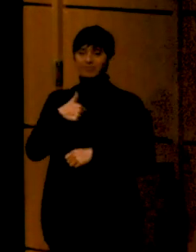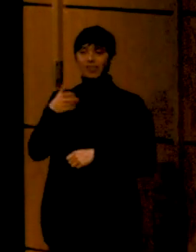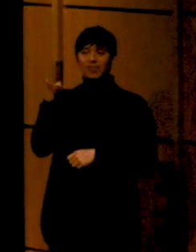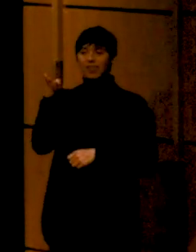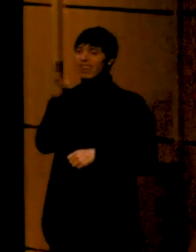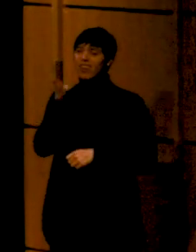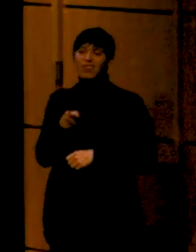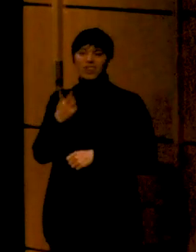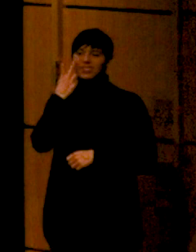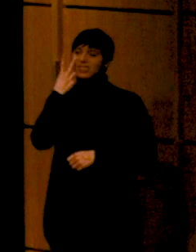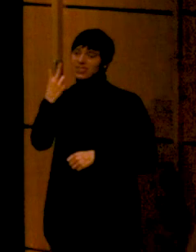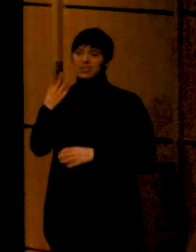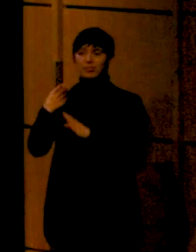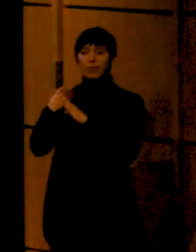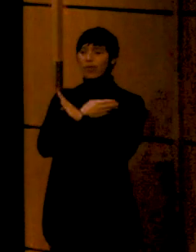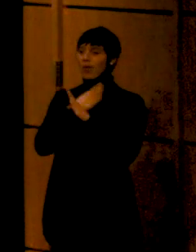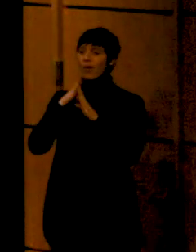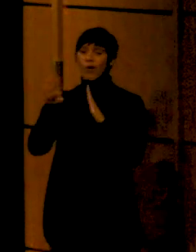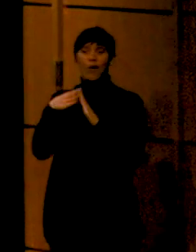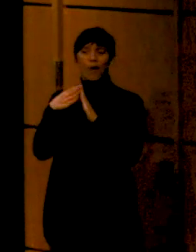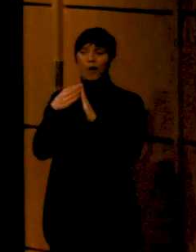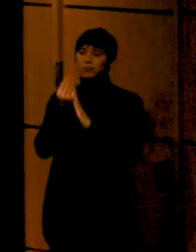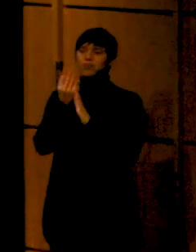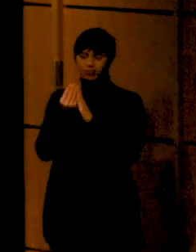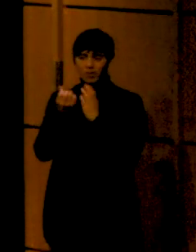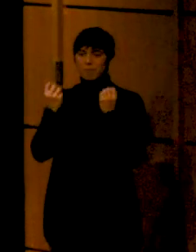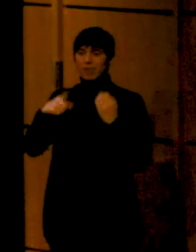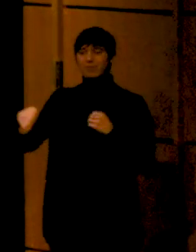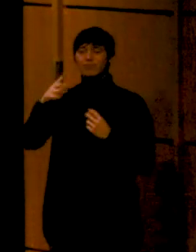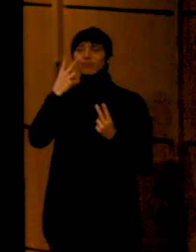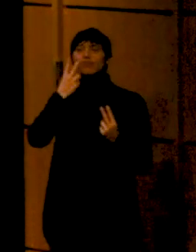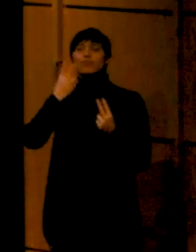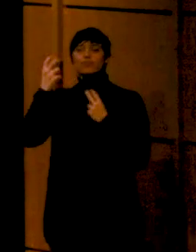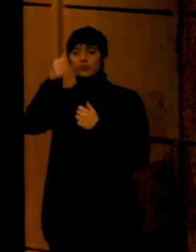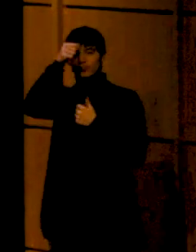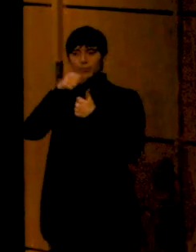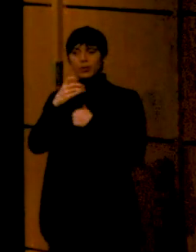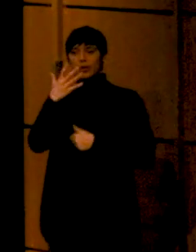And I know many of you remember it well.